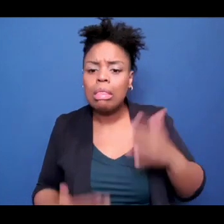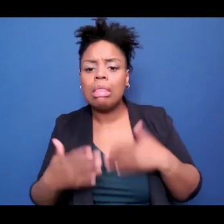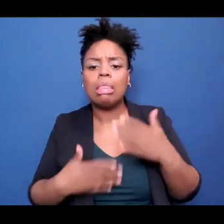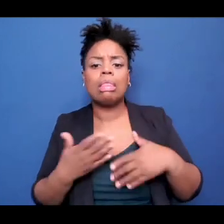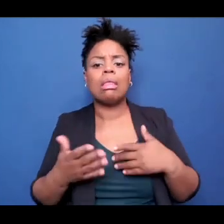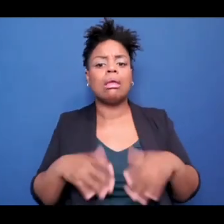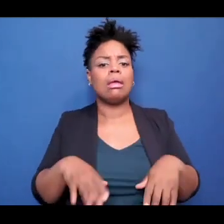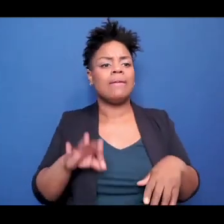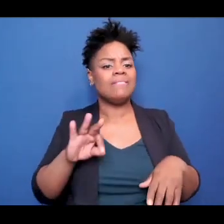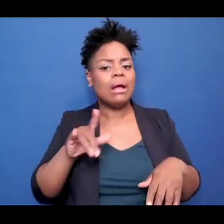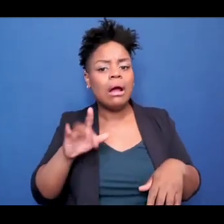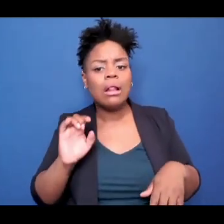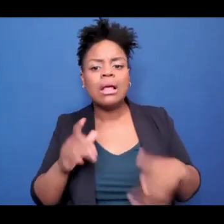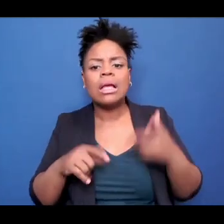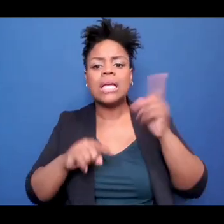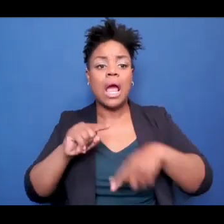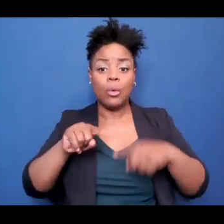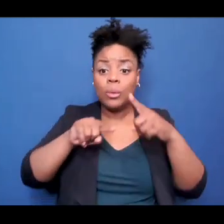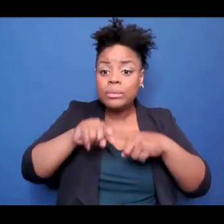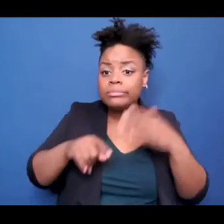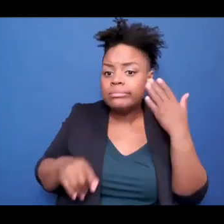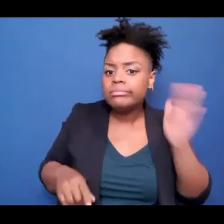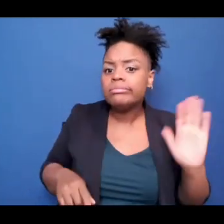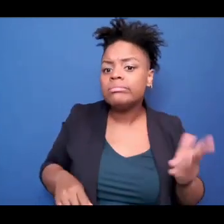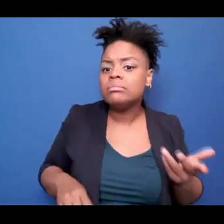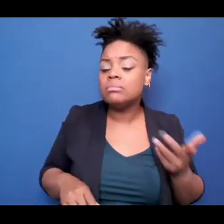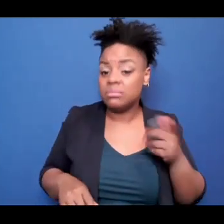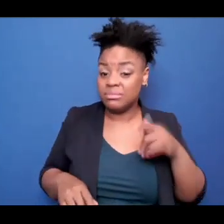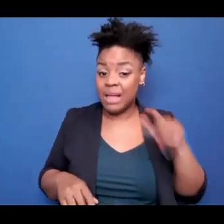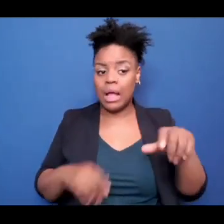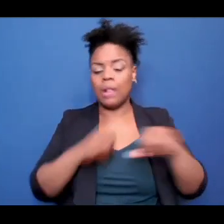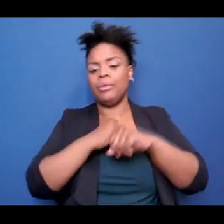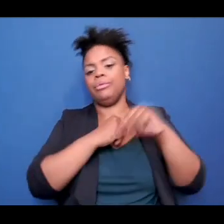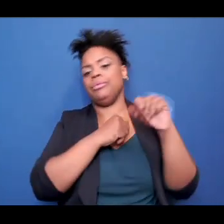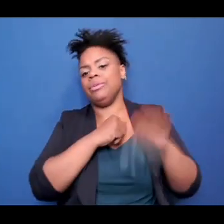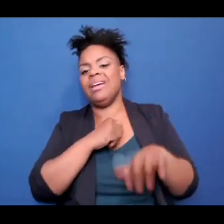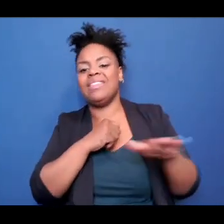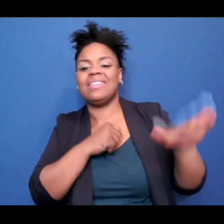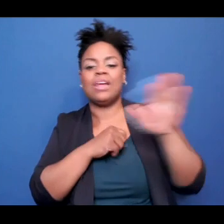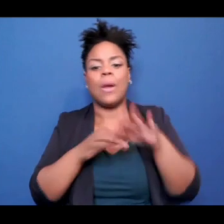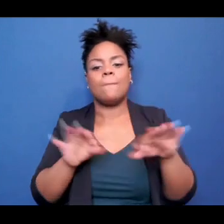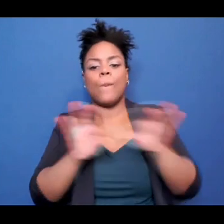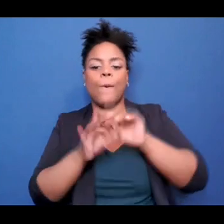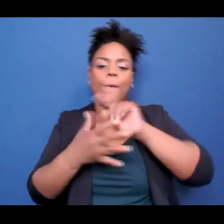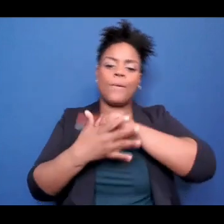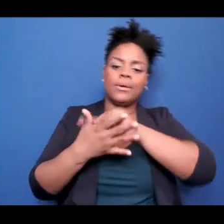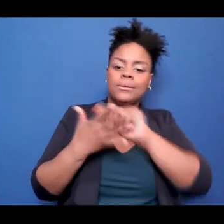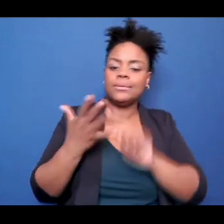POWERS, FICKLE, UNRE RELIABLE, GIVEN TOAKS AJ RAITION OF THEIR